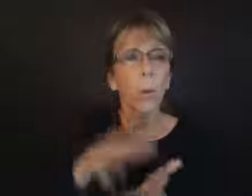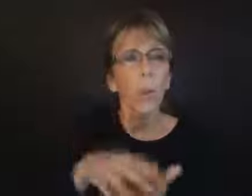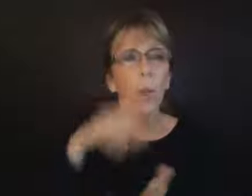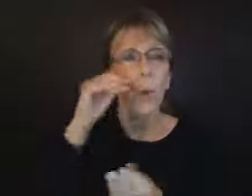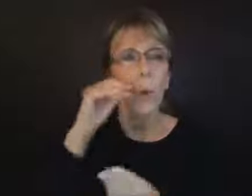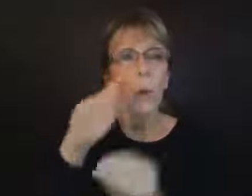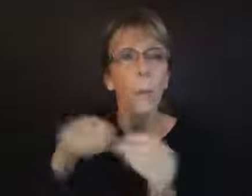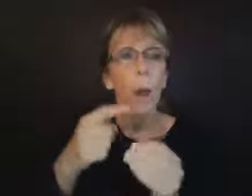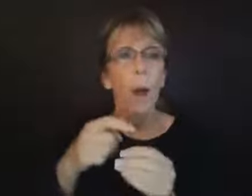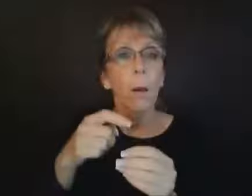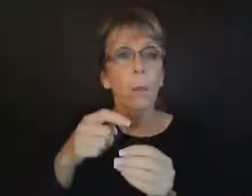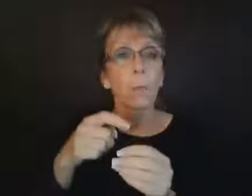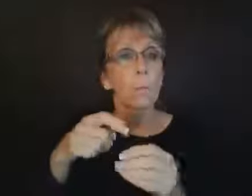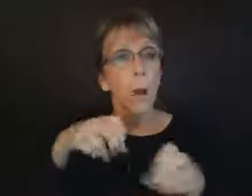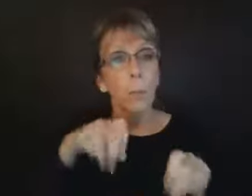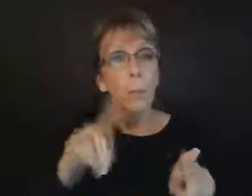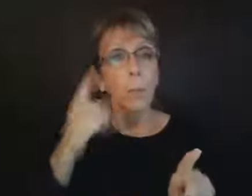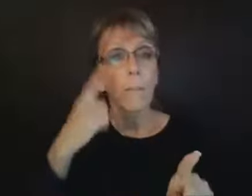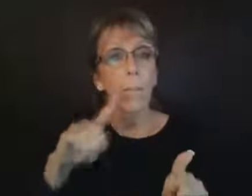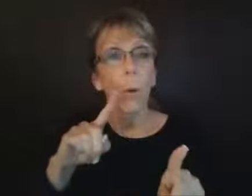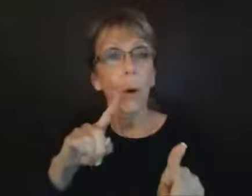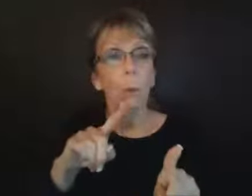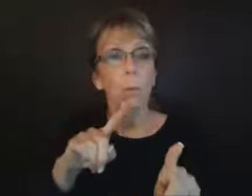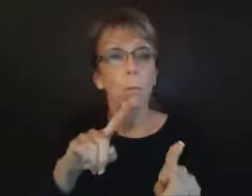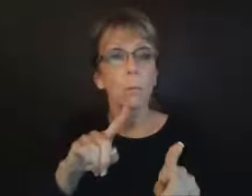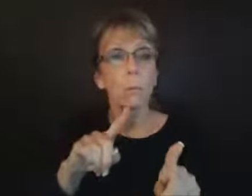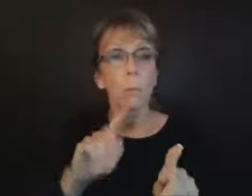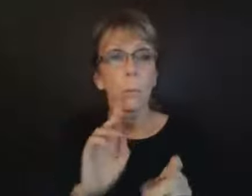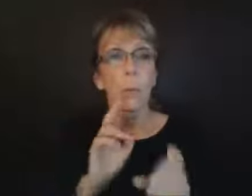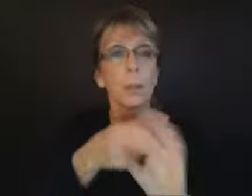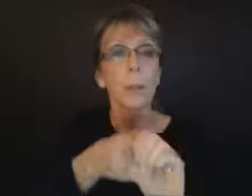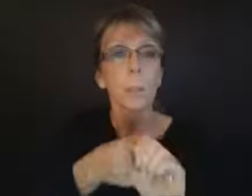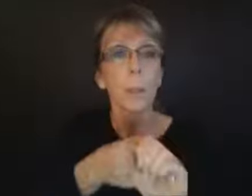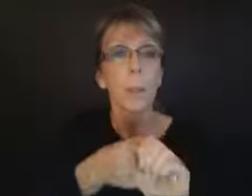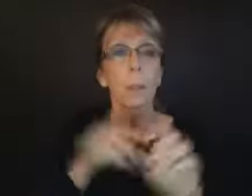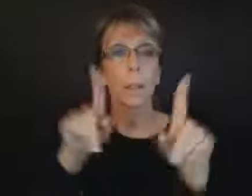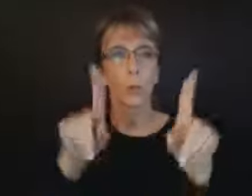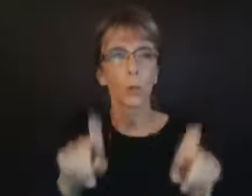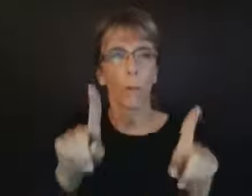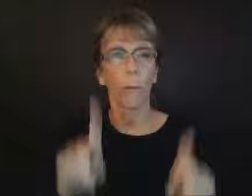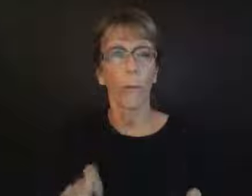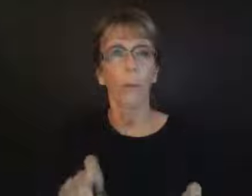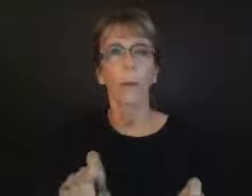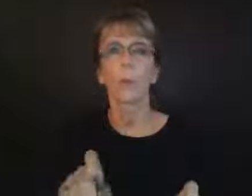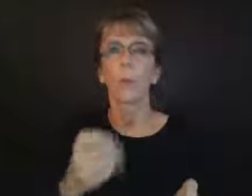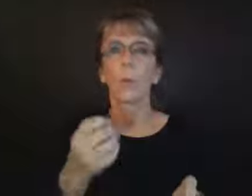about opportunities to participate in surveys,